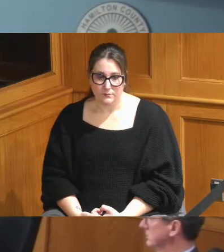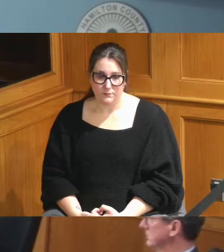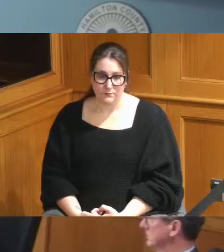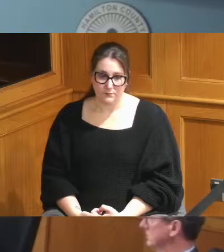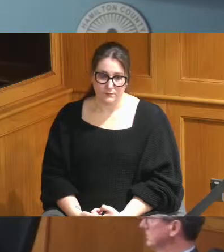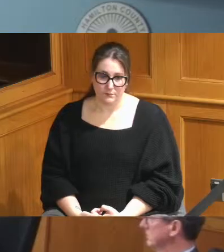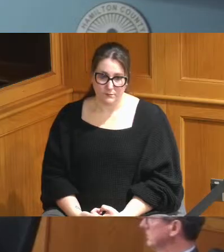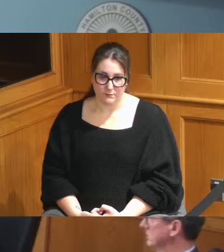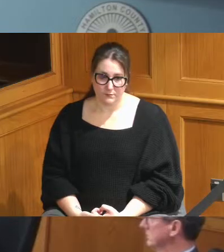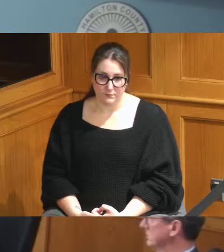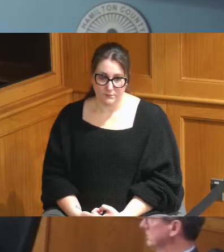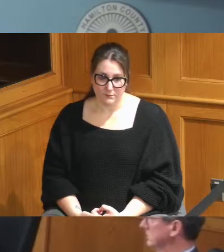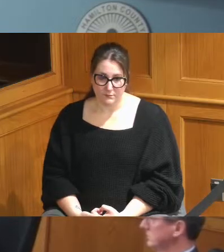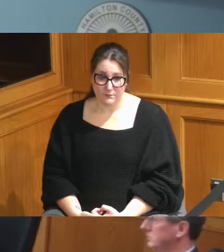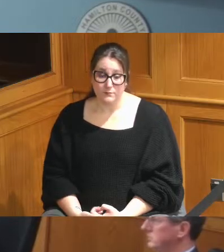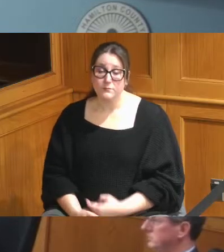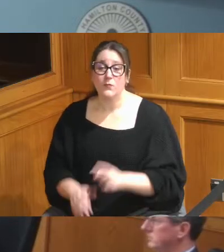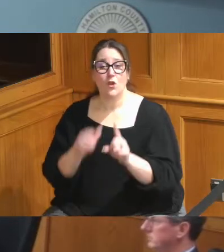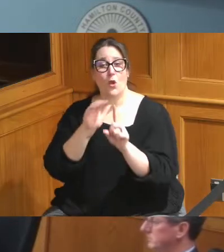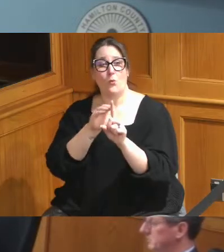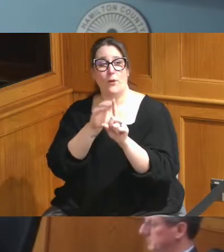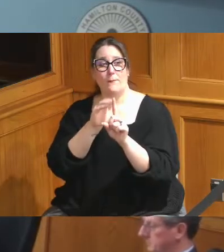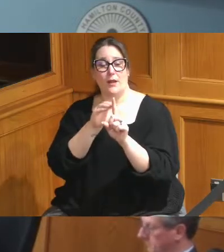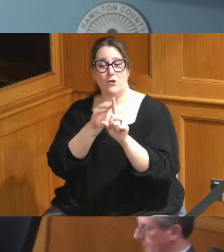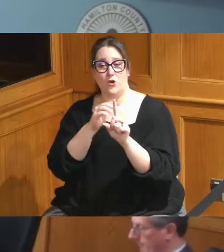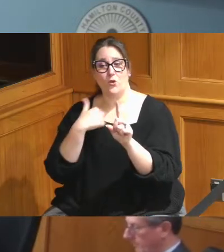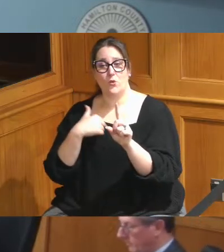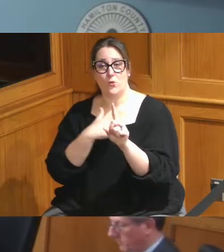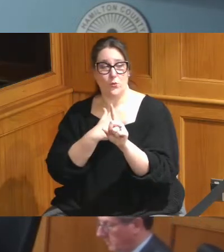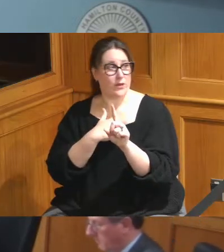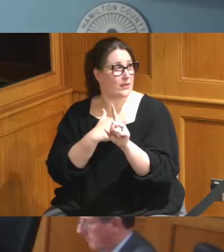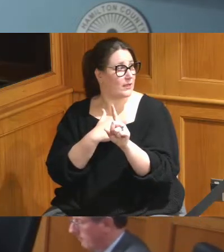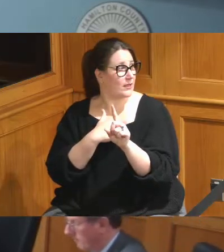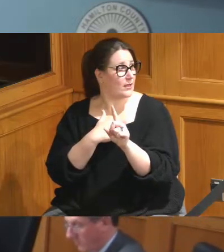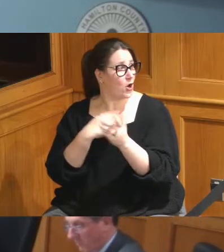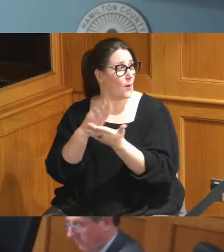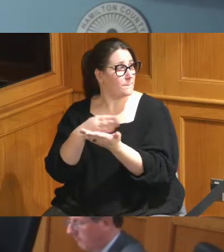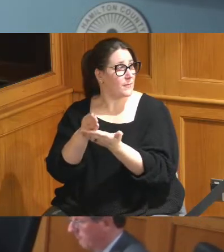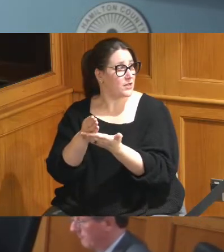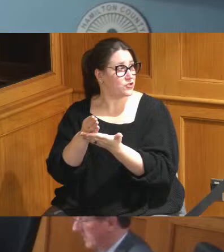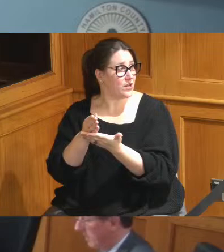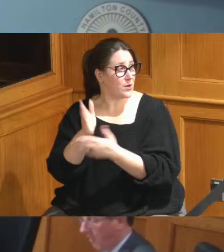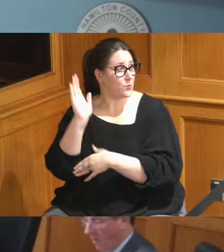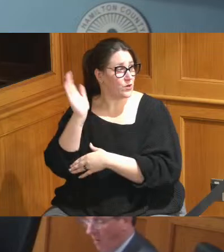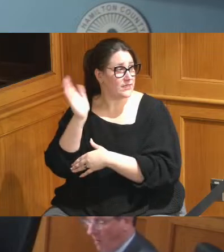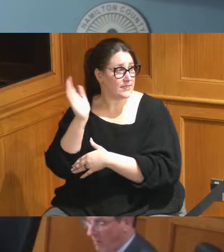And so, just as a reminder, we are in the midst of budget presentations. We're in the midst of